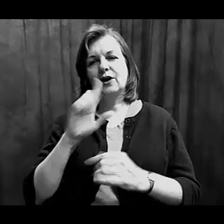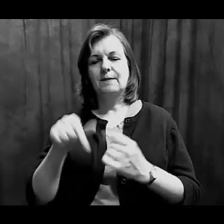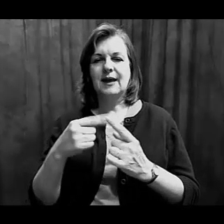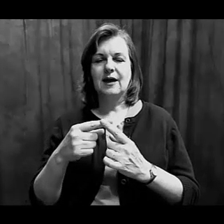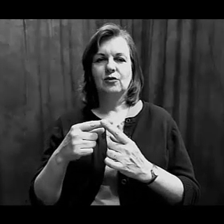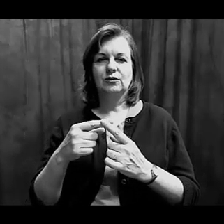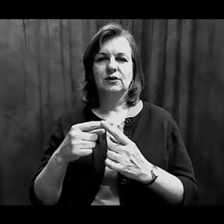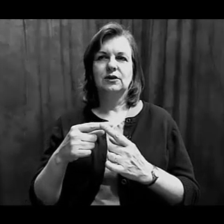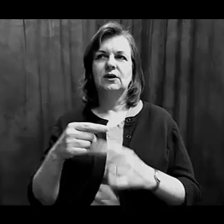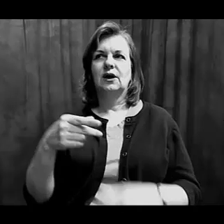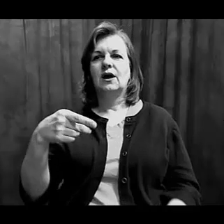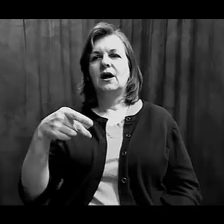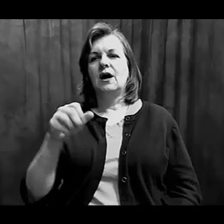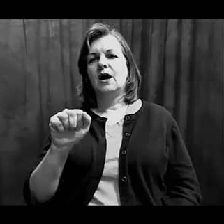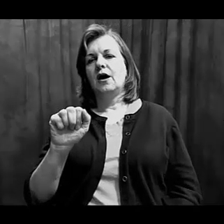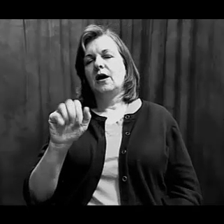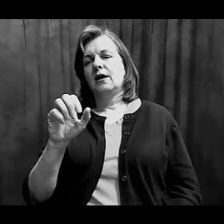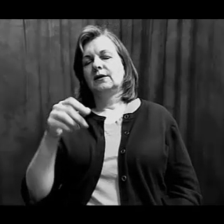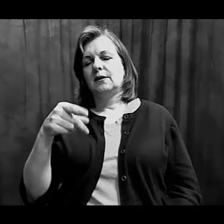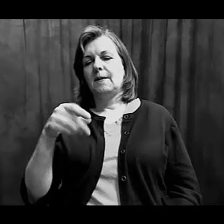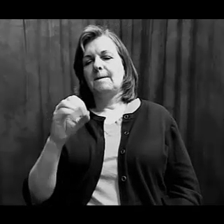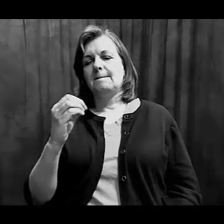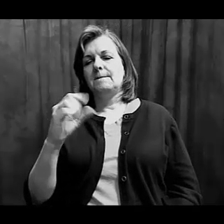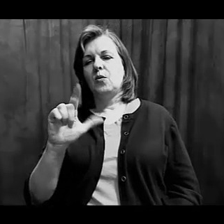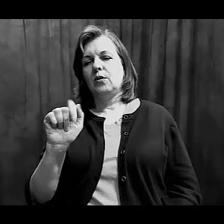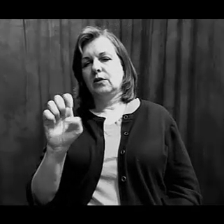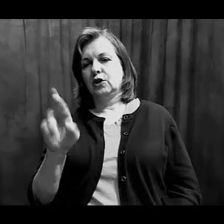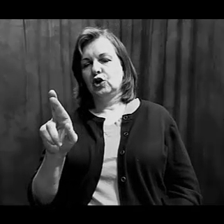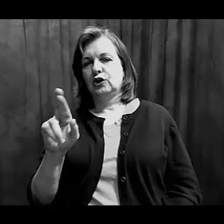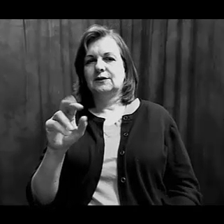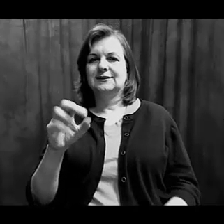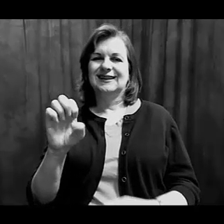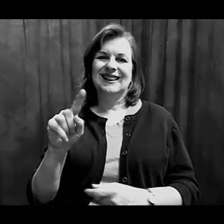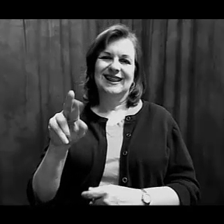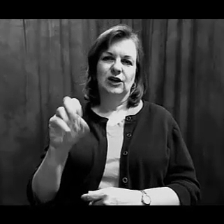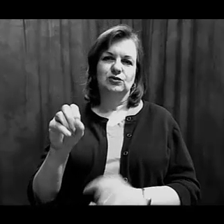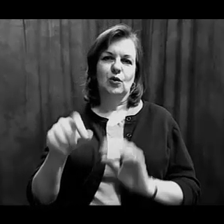what I was discussing when I said that polar or electronegative